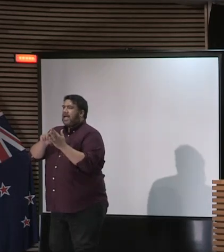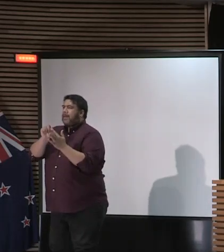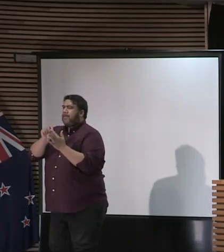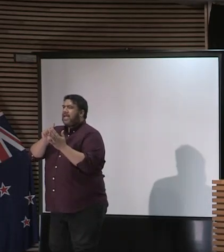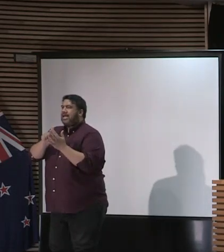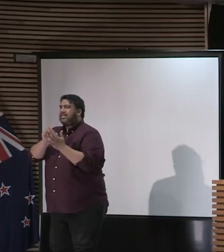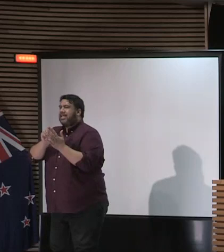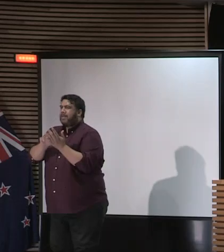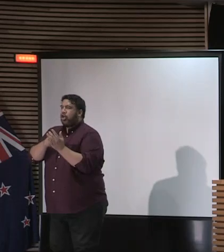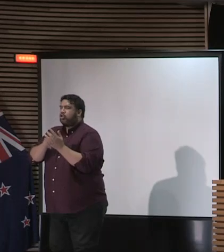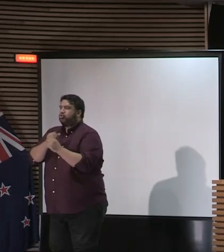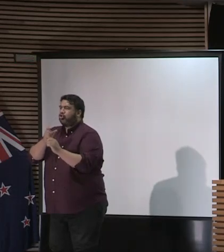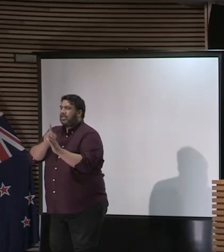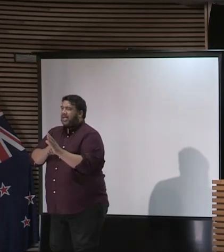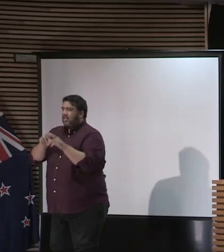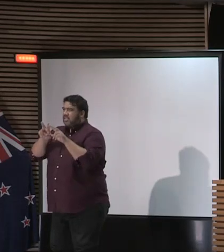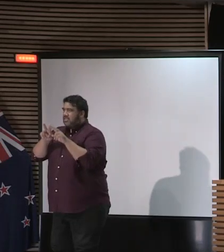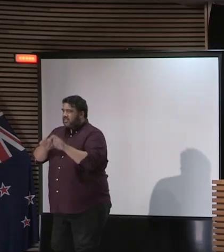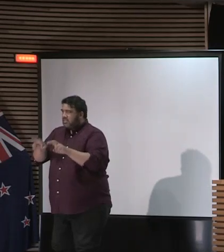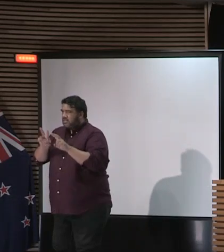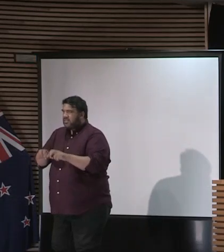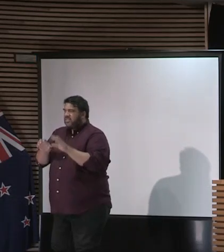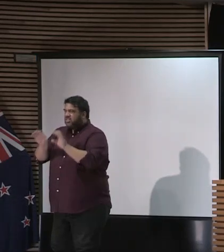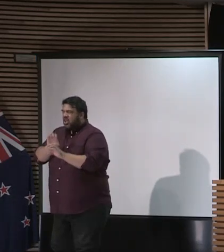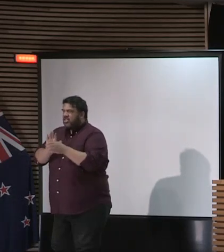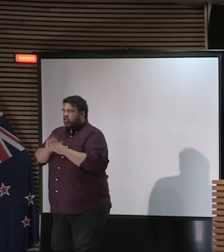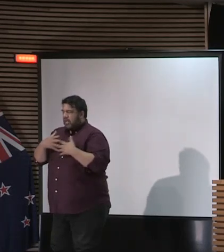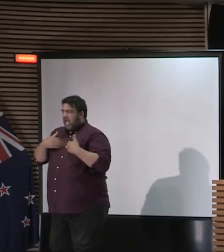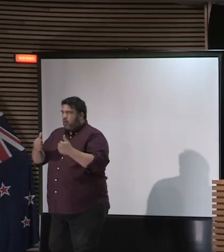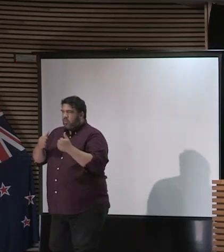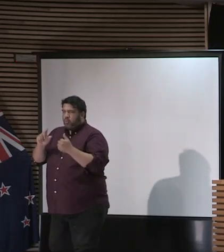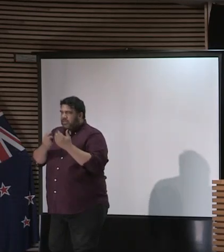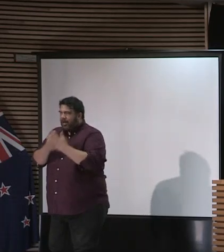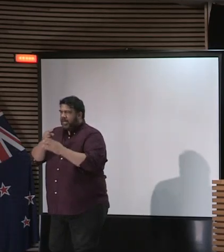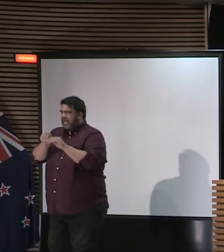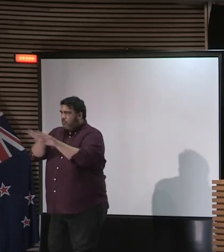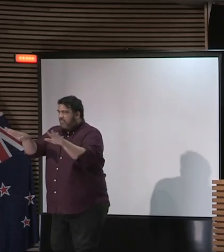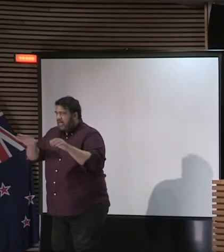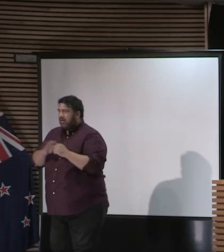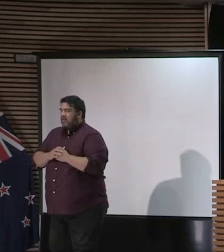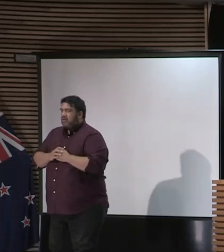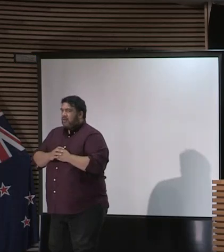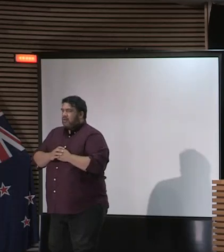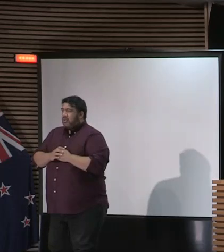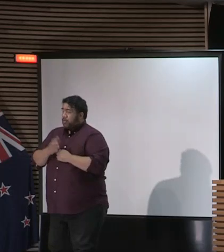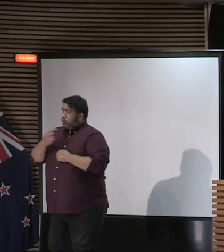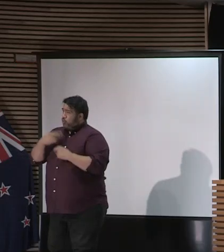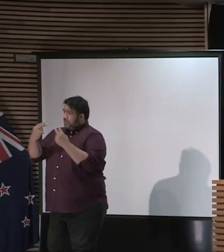fact that we are entering into the world of epidemiologists and they know well what each of these terms mean in a